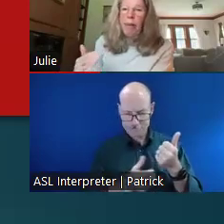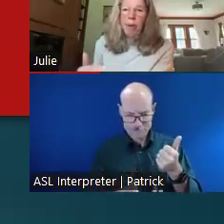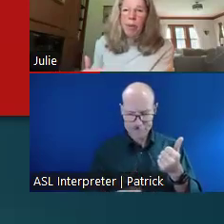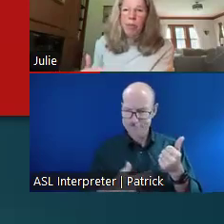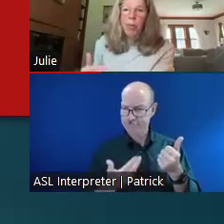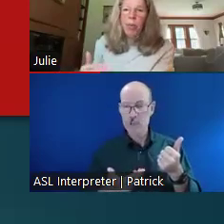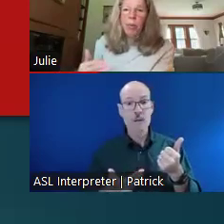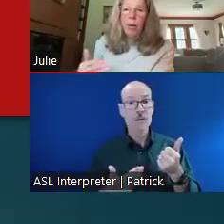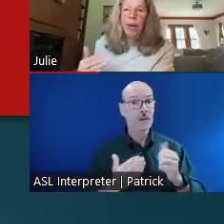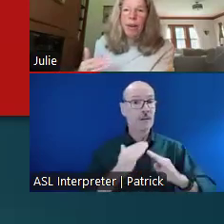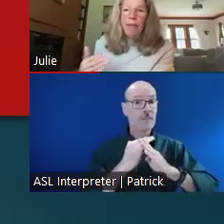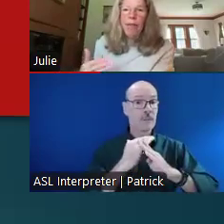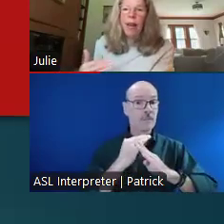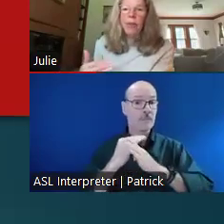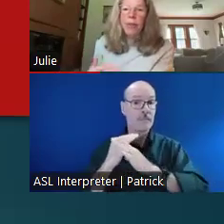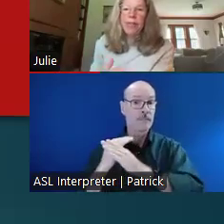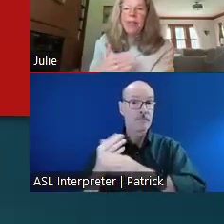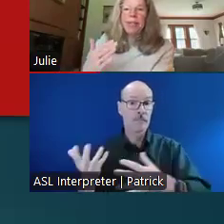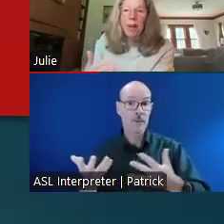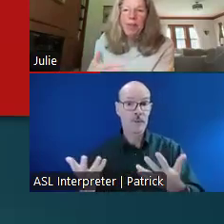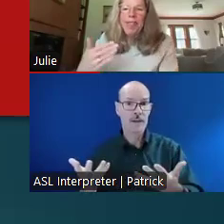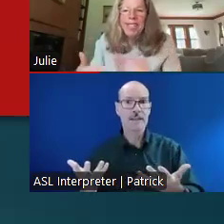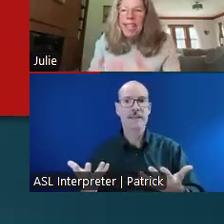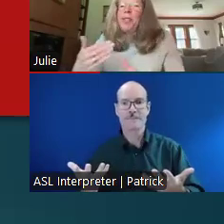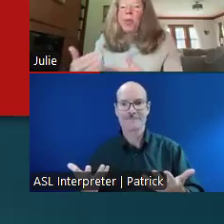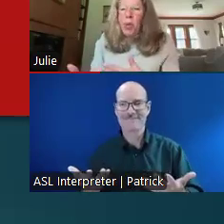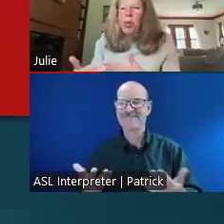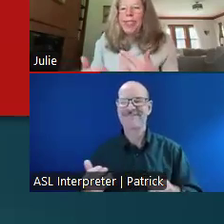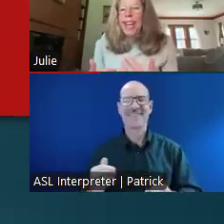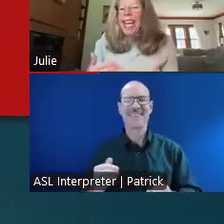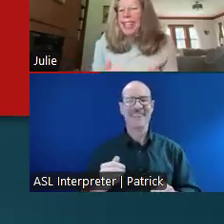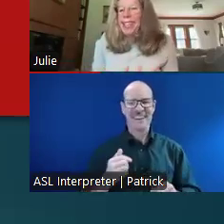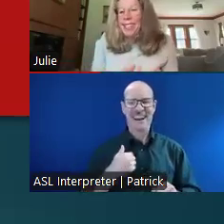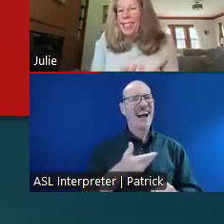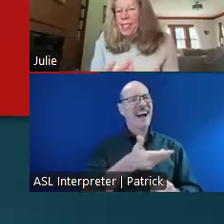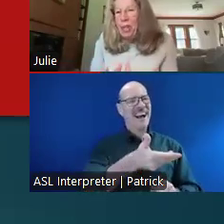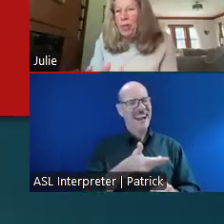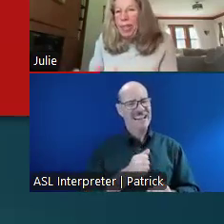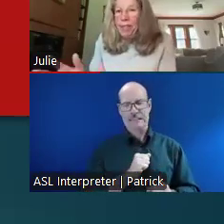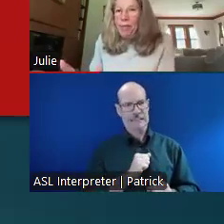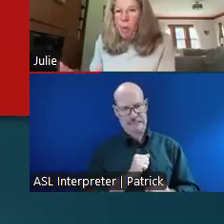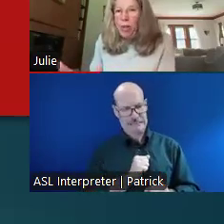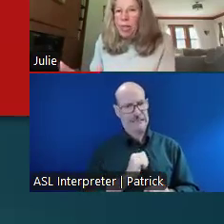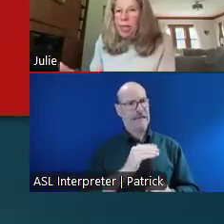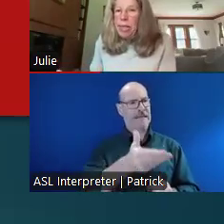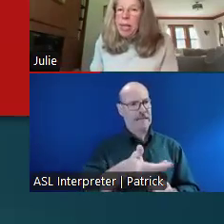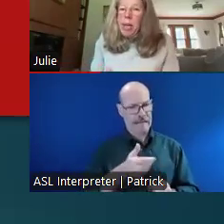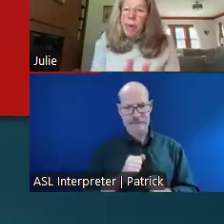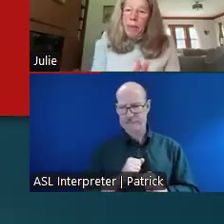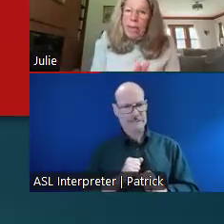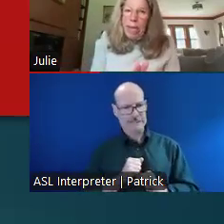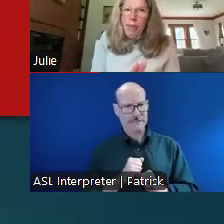And some of the stumbling blocks I have found is, after the second or third aide, it generally works.